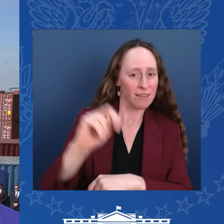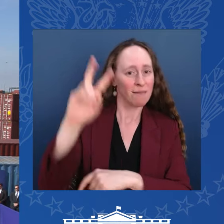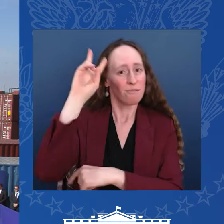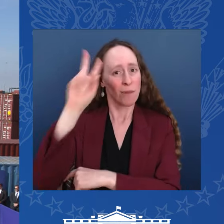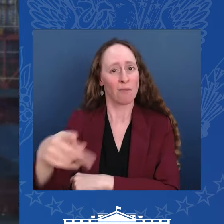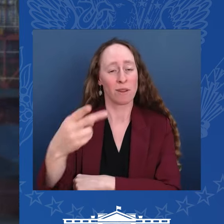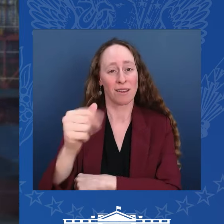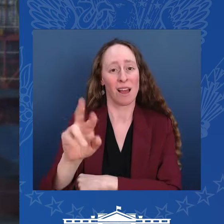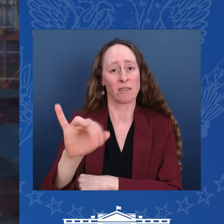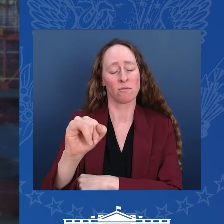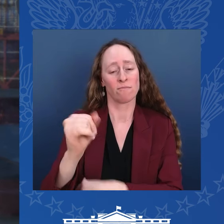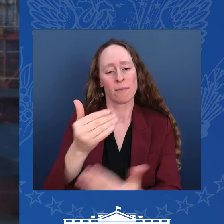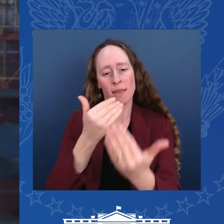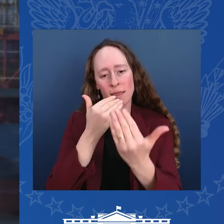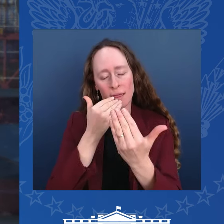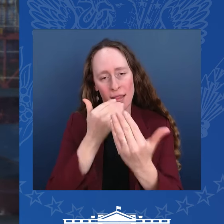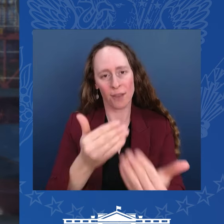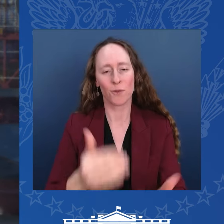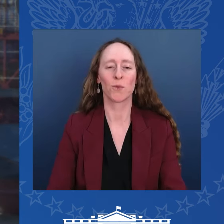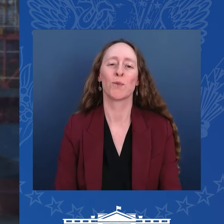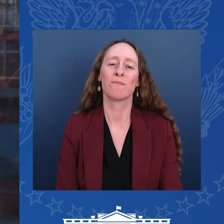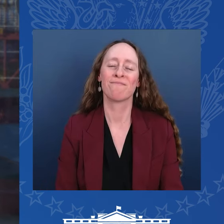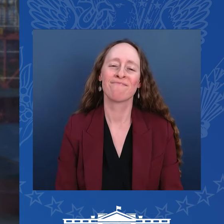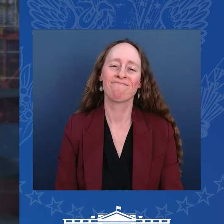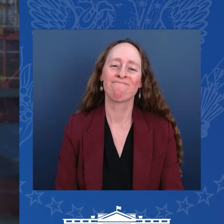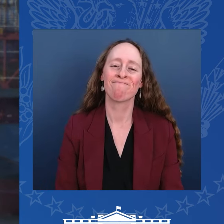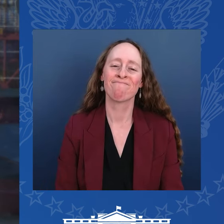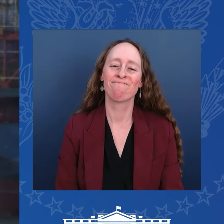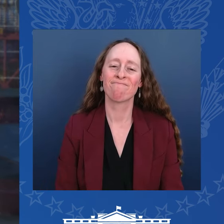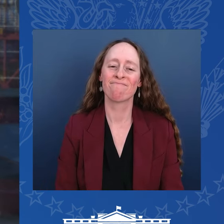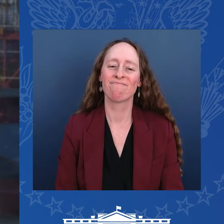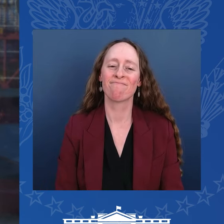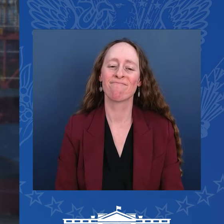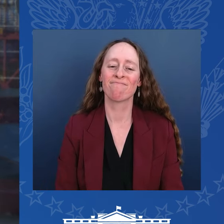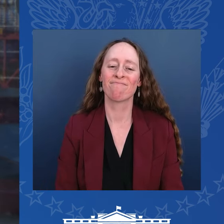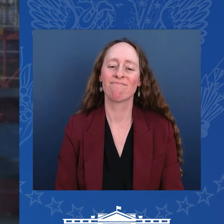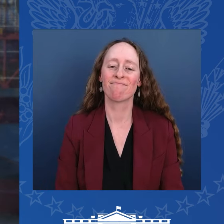The Port of Baltimore is back. And it's better than ever because of their leadership